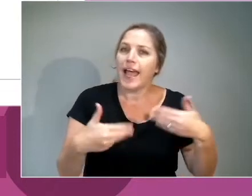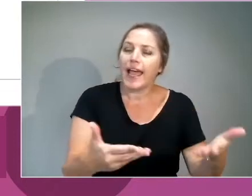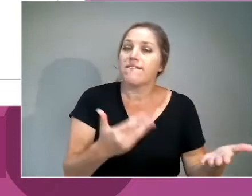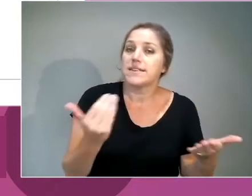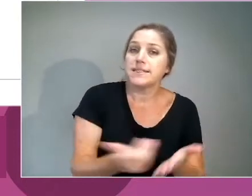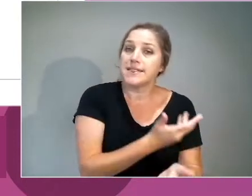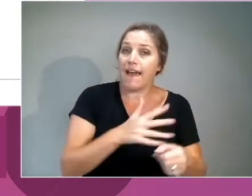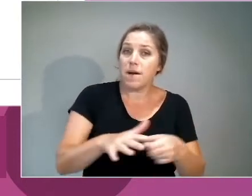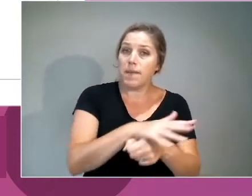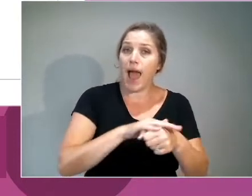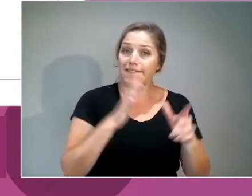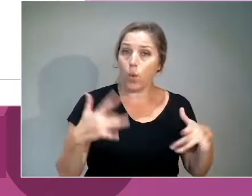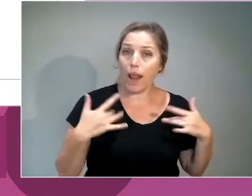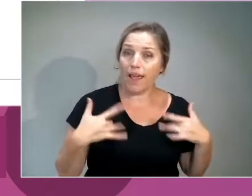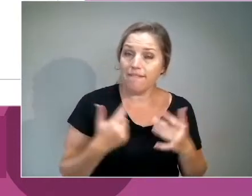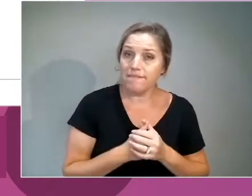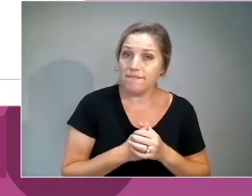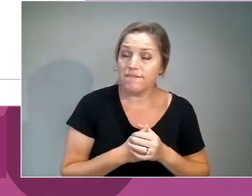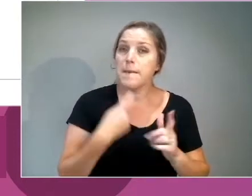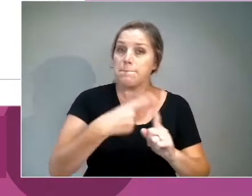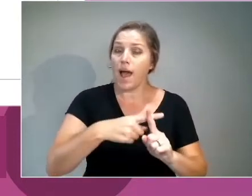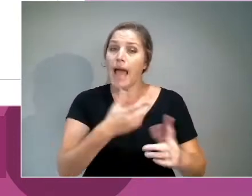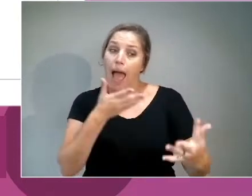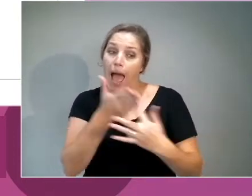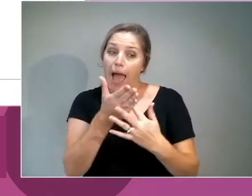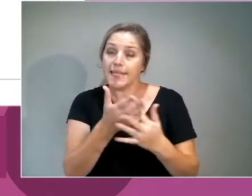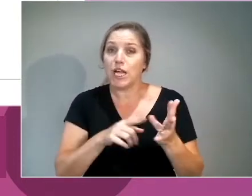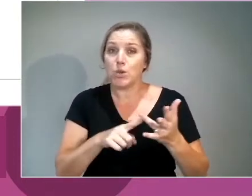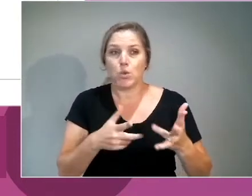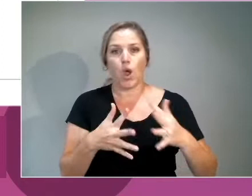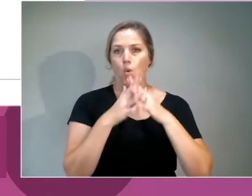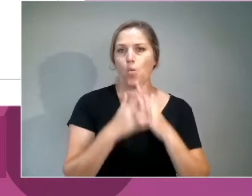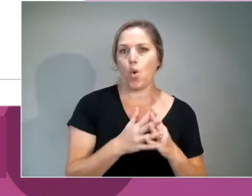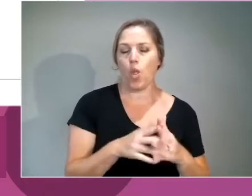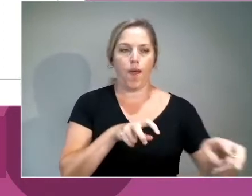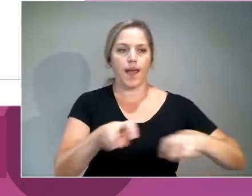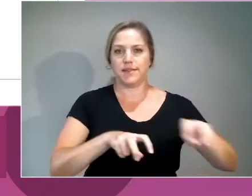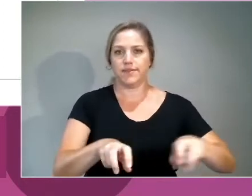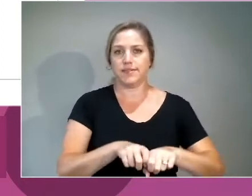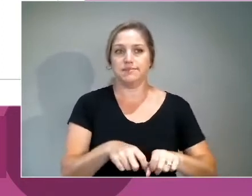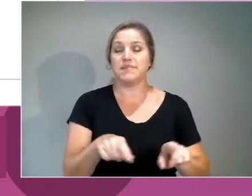to meaningful activity. Now, that, of course, can be work, education or otherwise. It's about